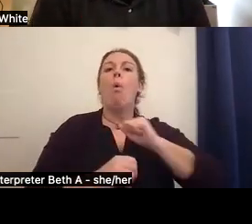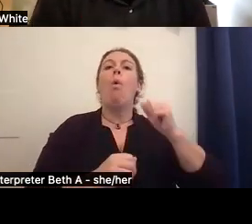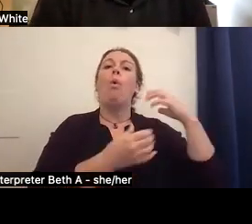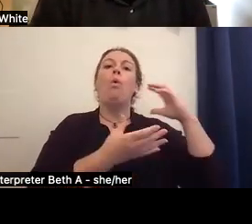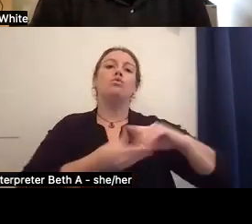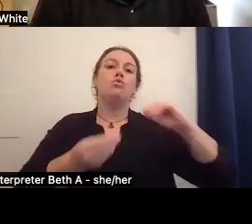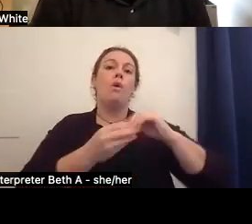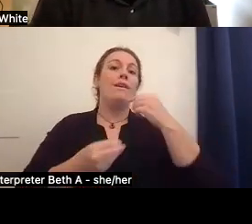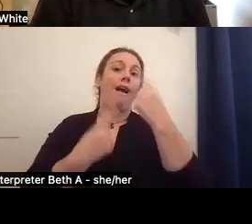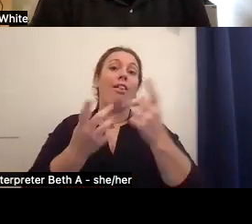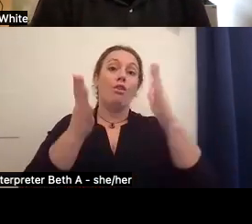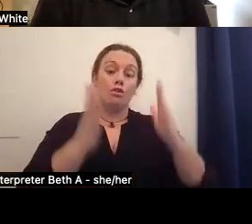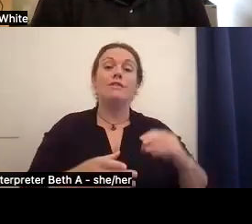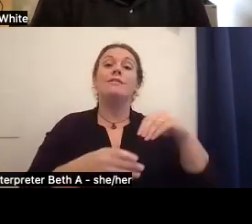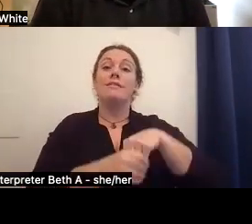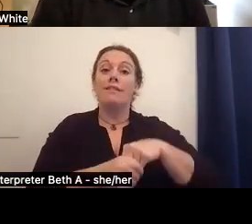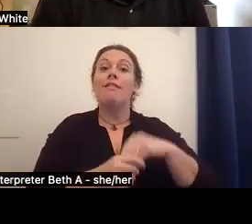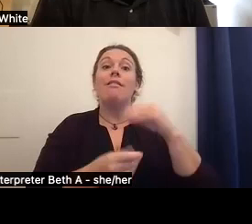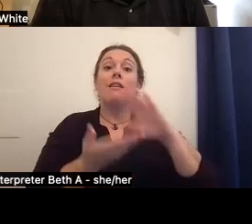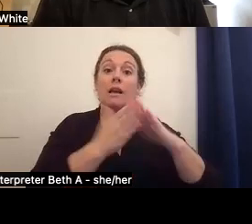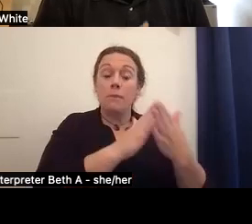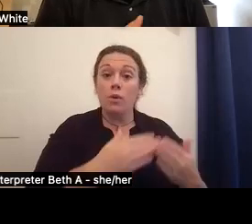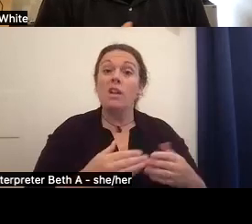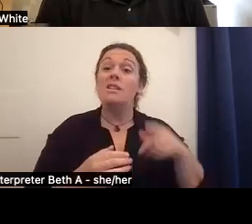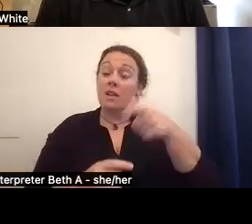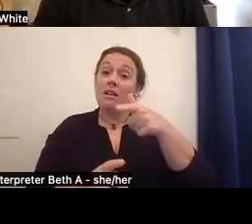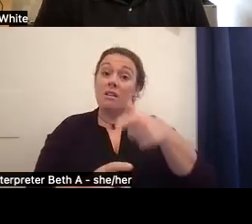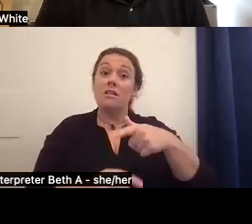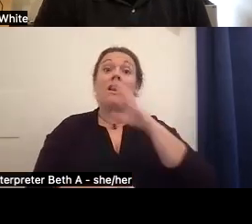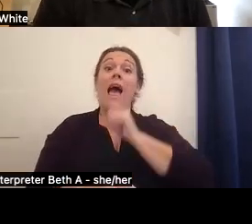that the indigenous peoples and communities and cultures would eventually fade Into the sunset